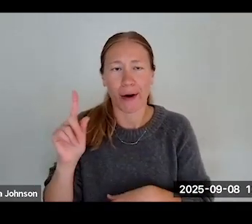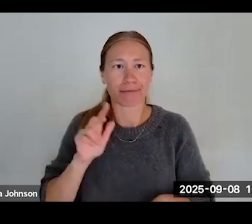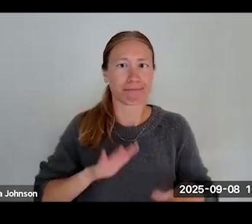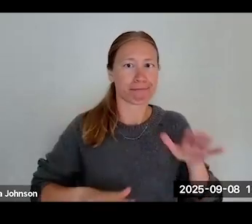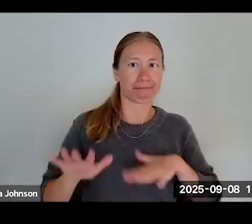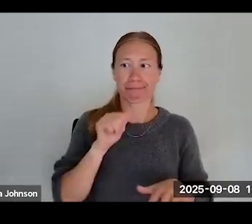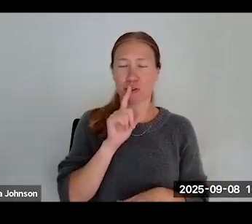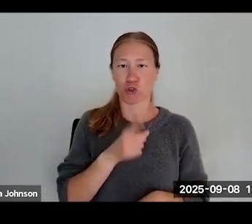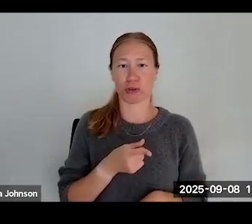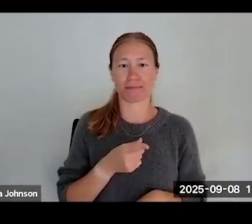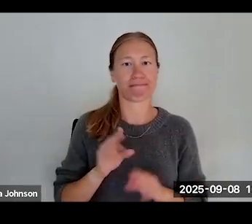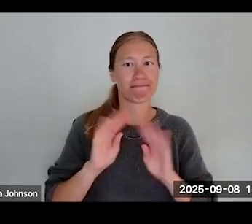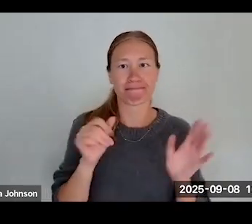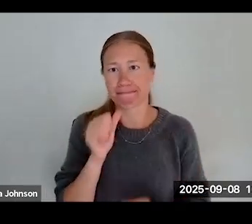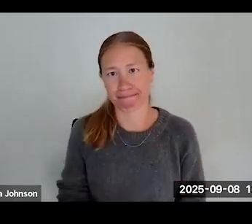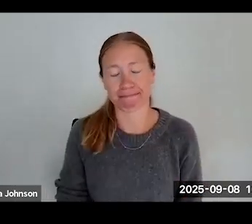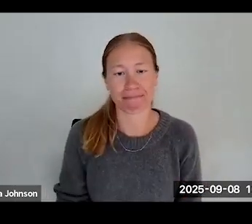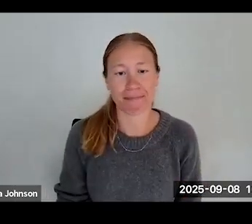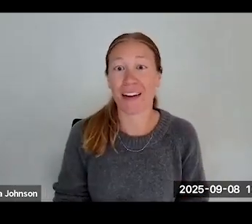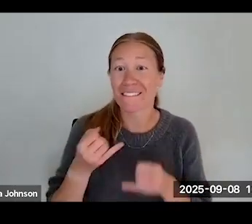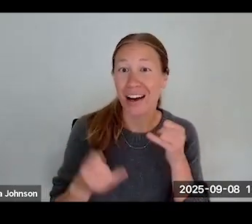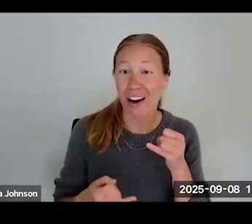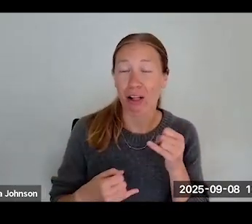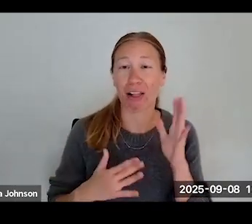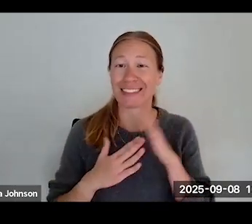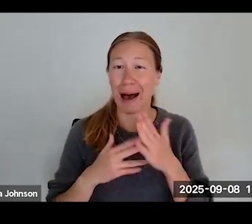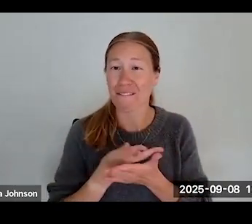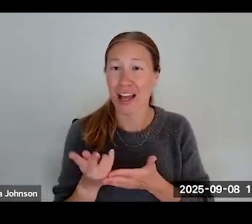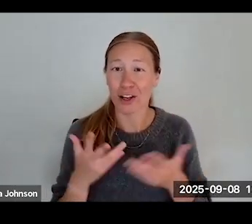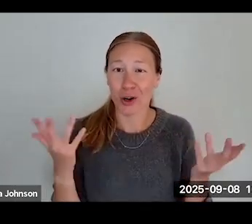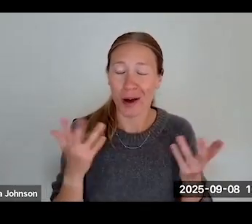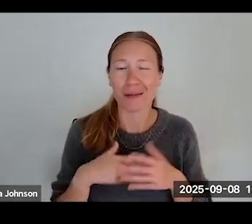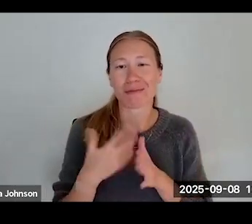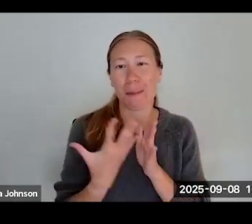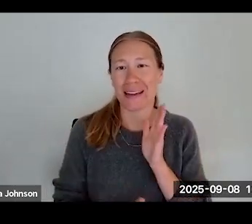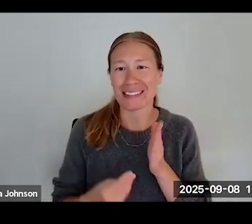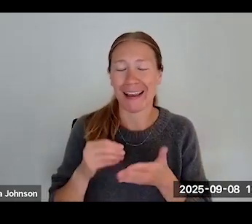And then the final one that was mentioned as a top WCAG failure is missing document language.